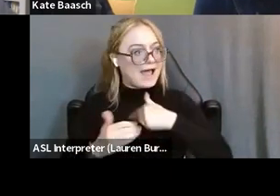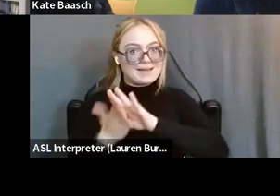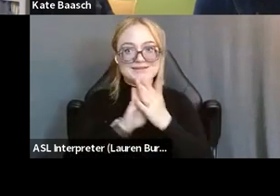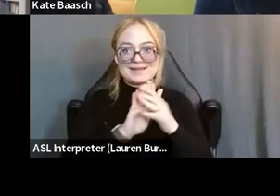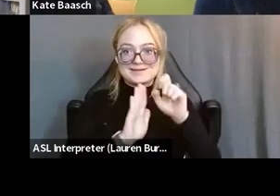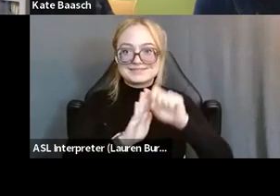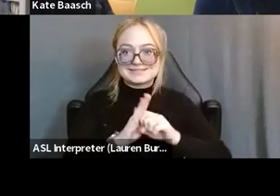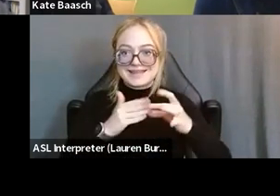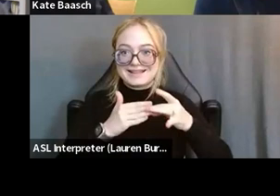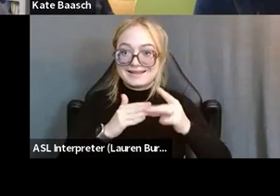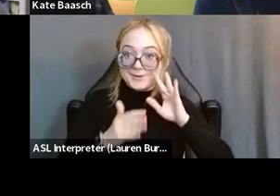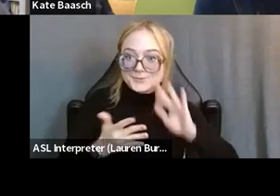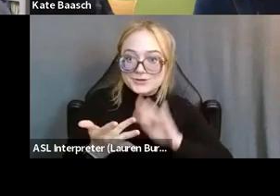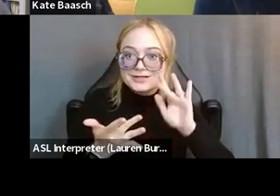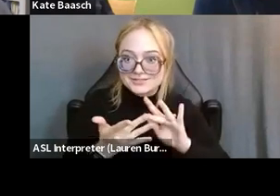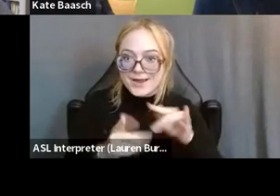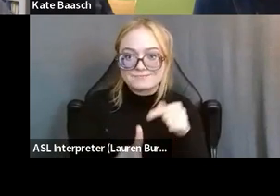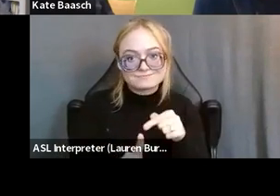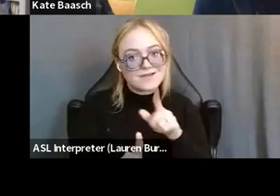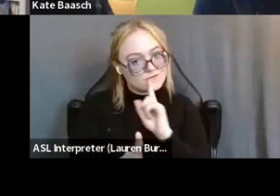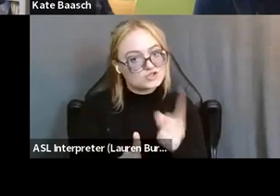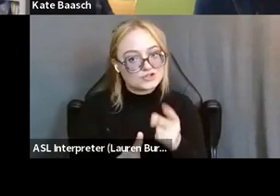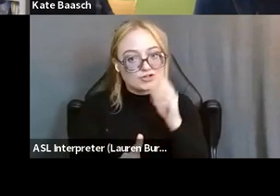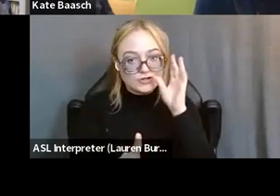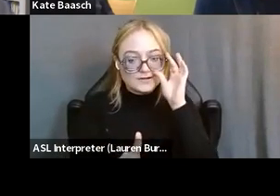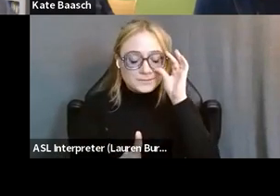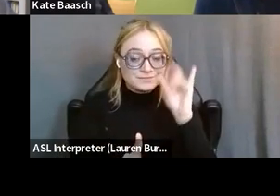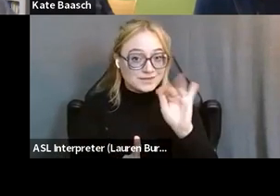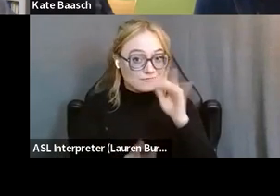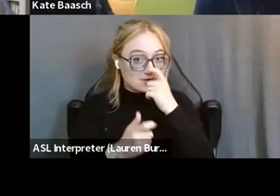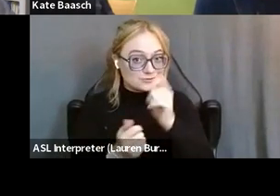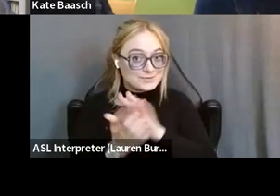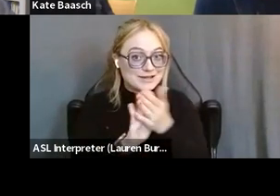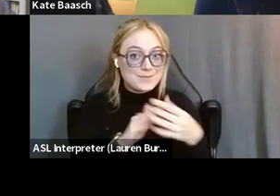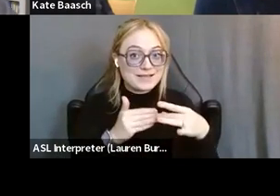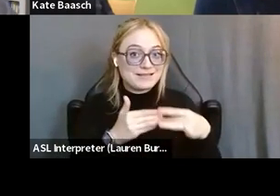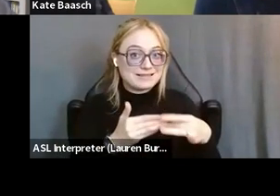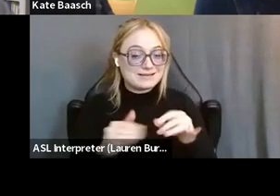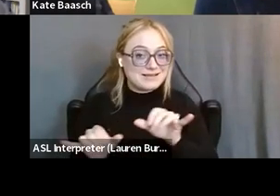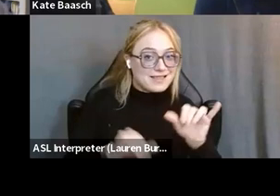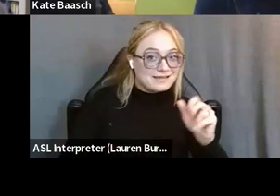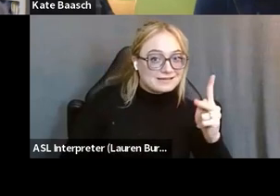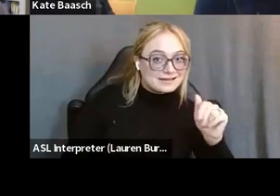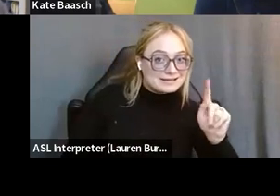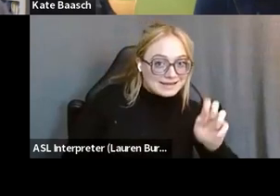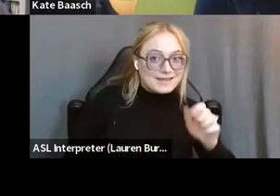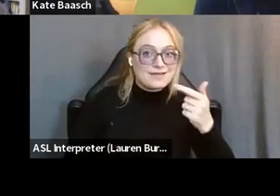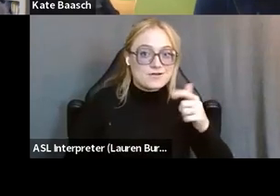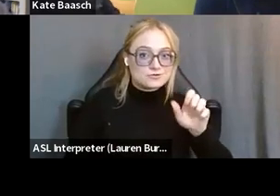So we'll be reaching out to you for sure. So if you're interested in becoming a lead like Kate and Georgi, how you can go ahead and do that,